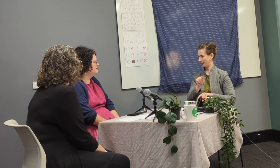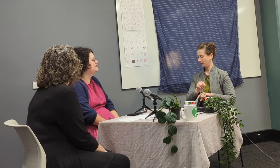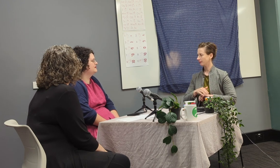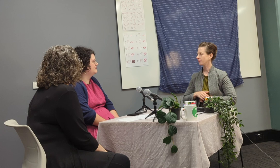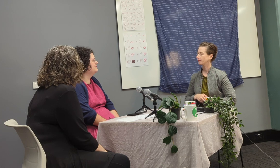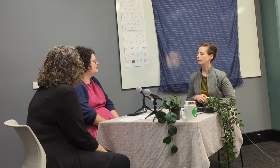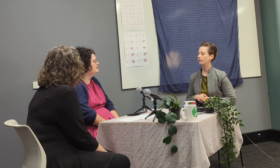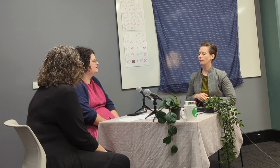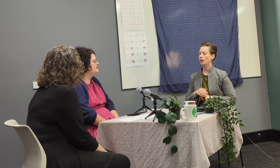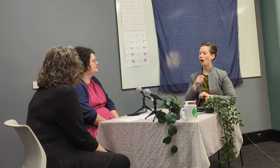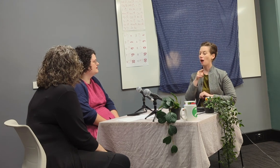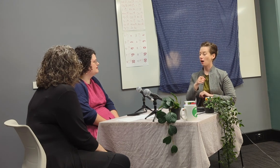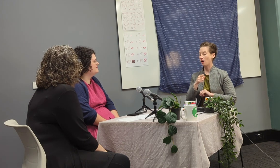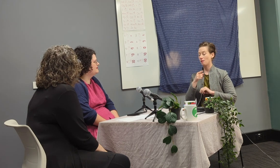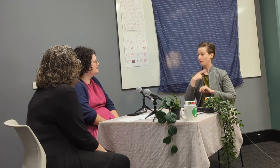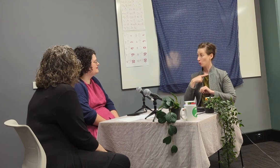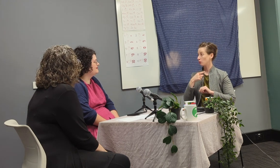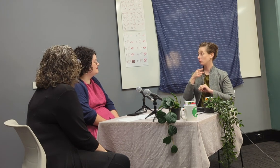I was looking at that.